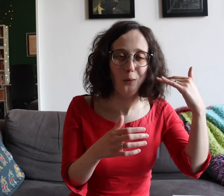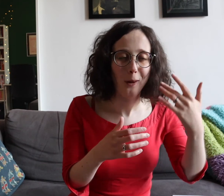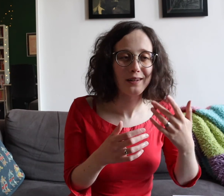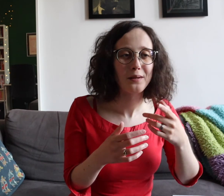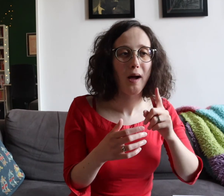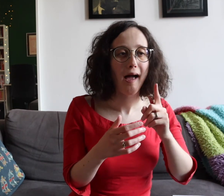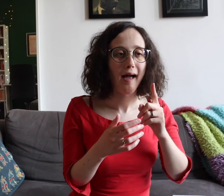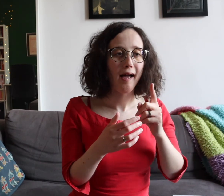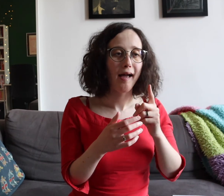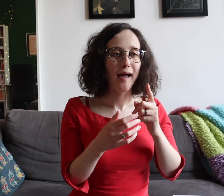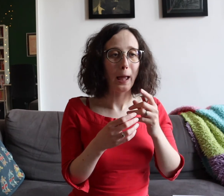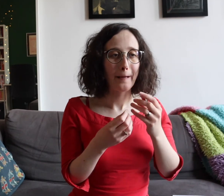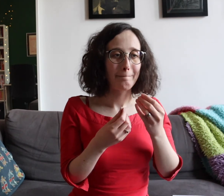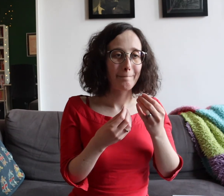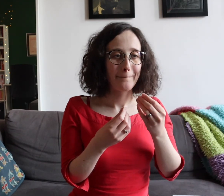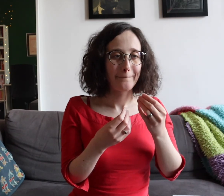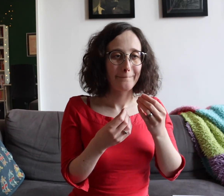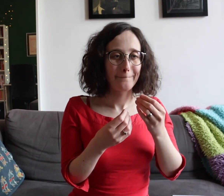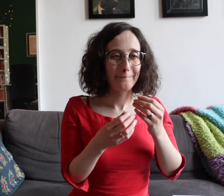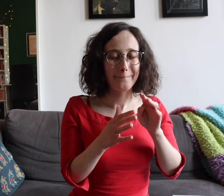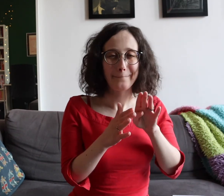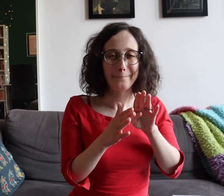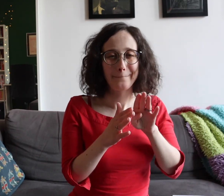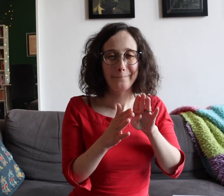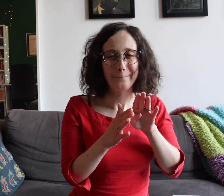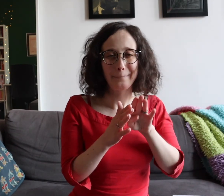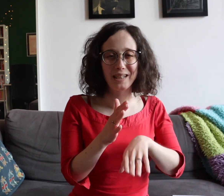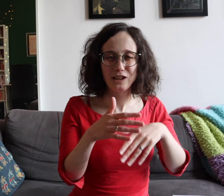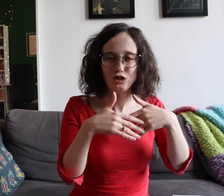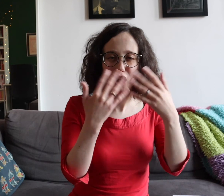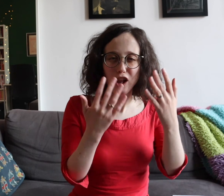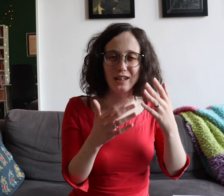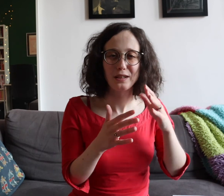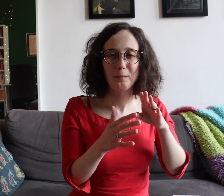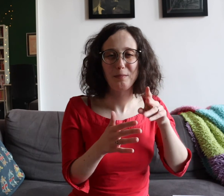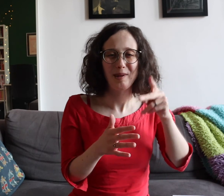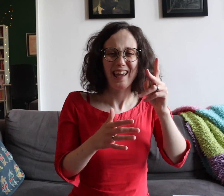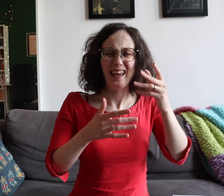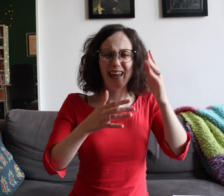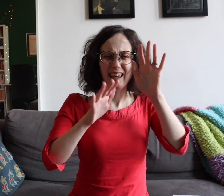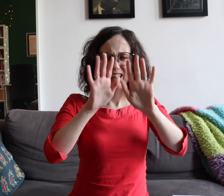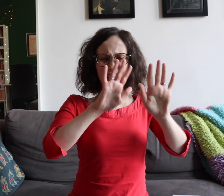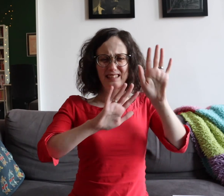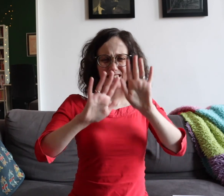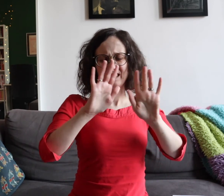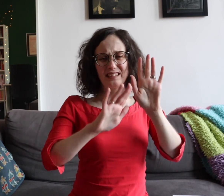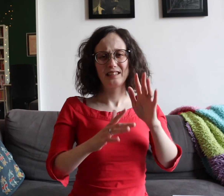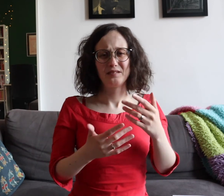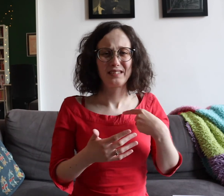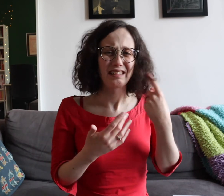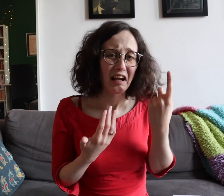hard-of-hearing, but that it's less clear and more vague.